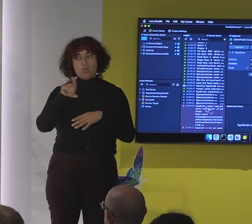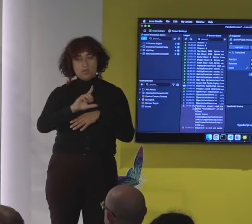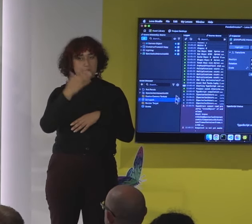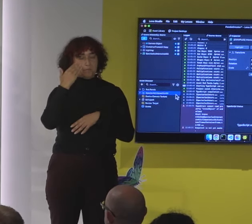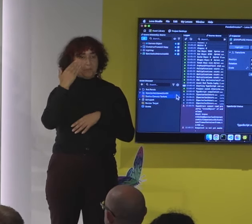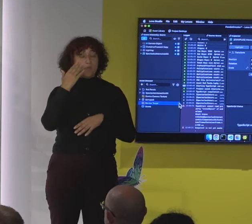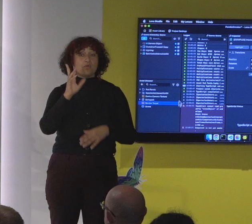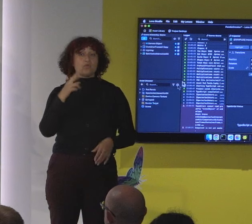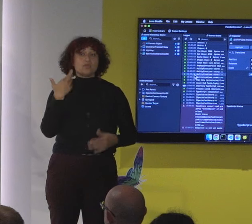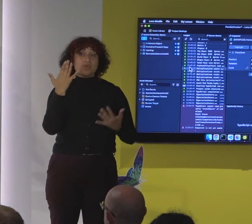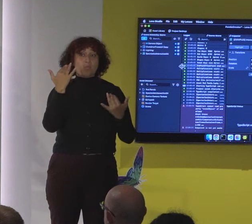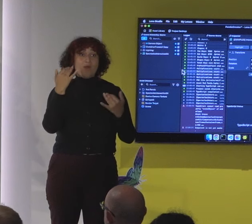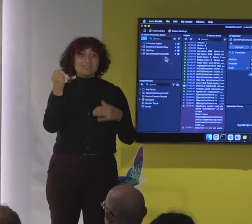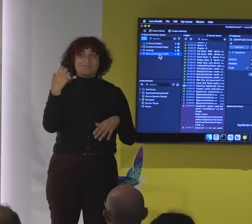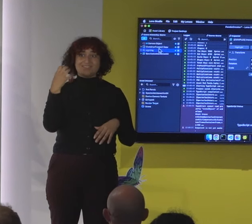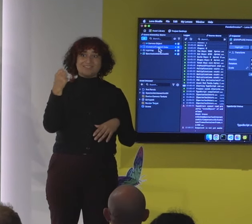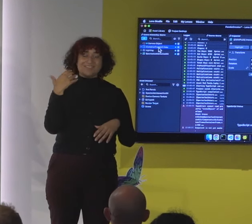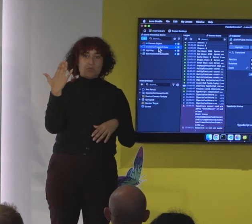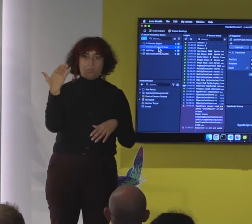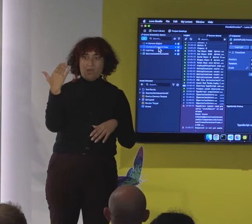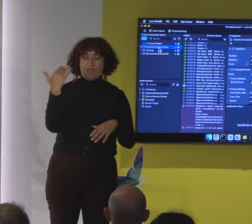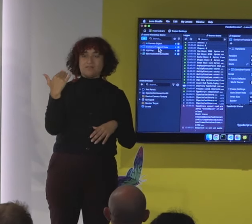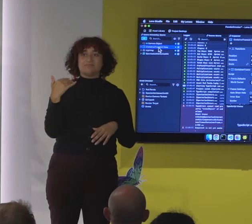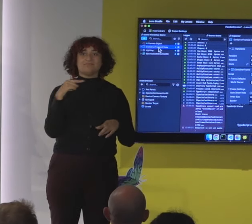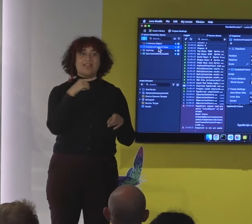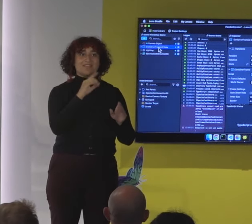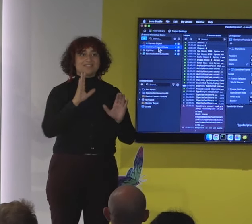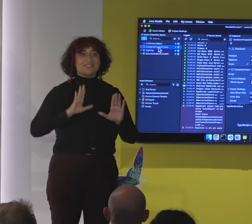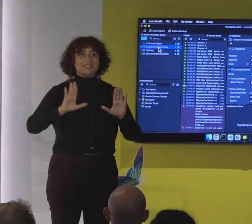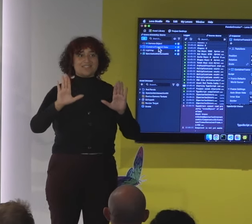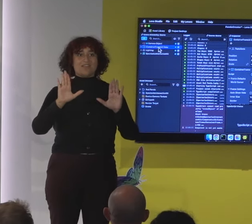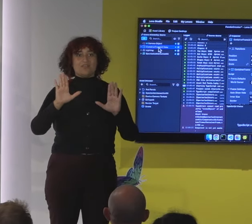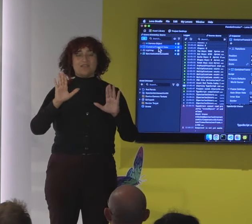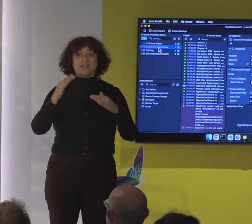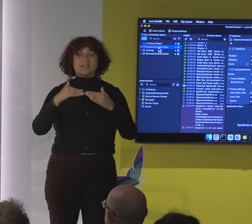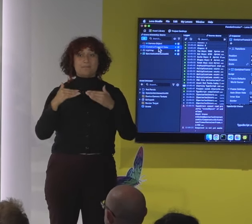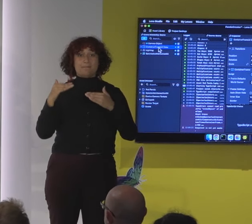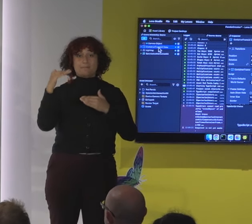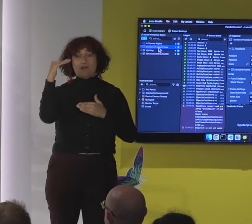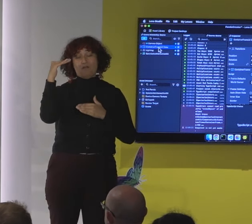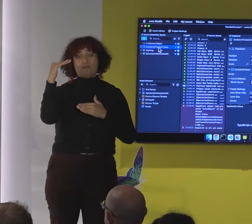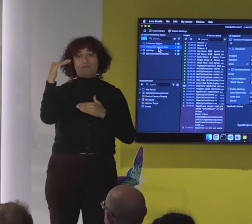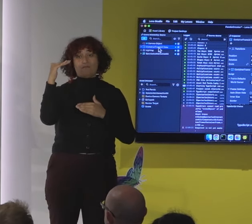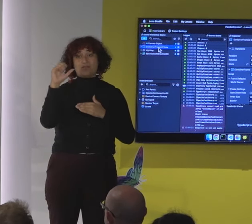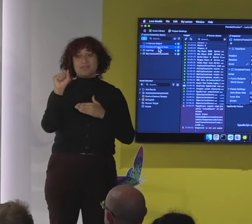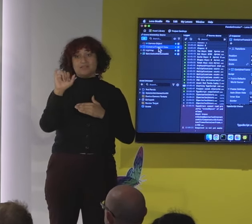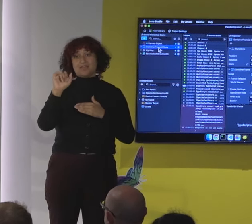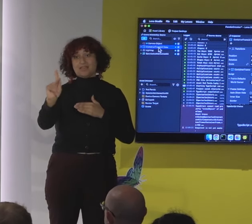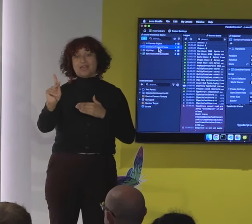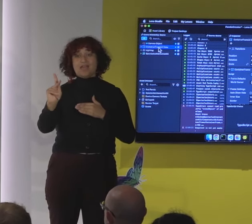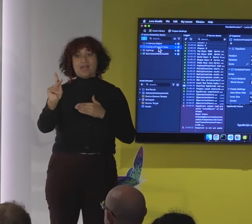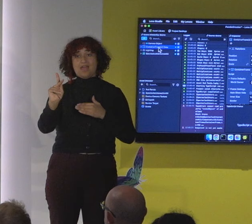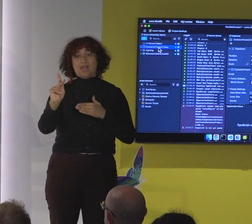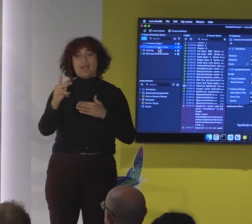The reason why it's yelling at us is because this container frame is above the SIK sub-engine scene object